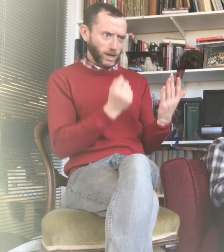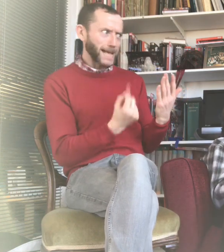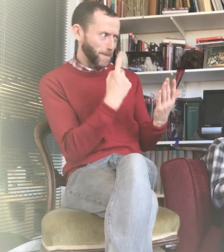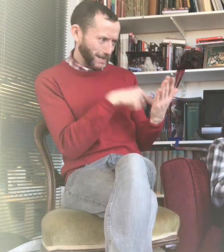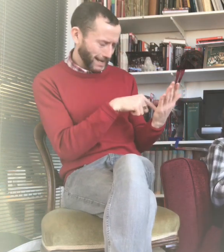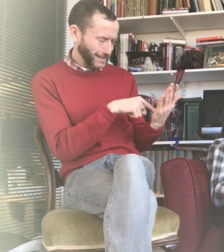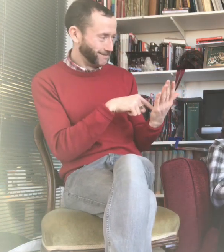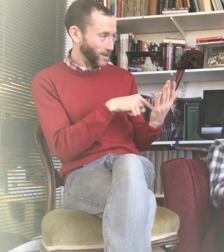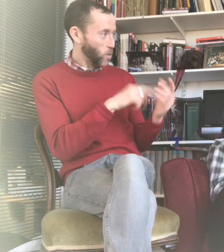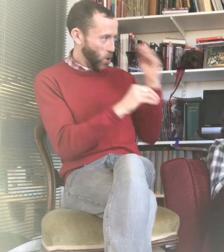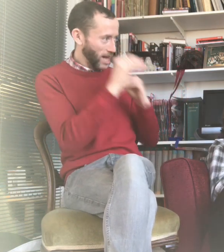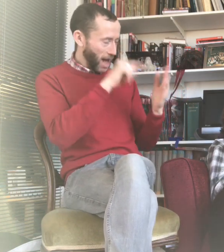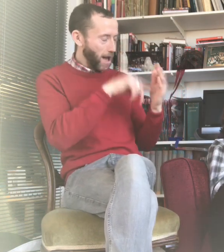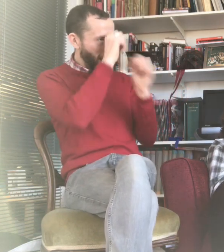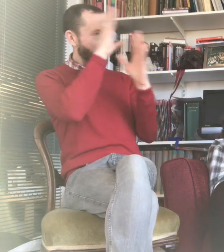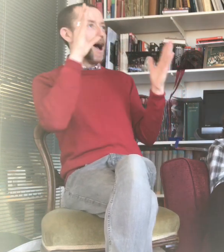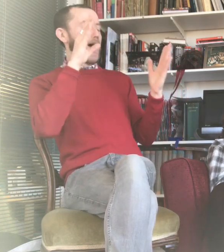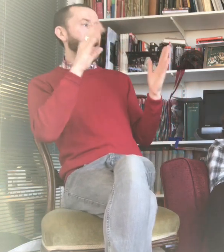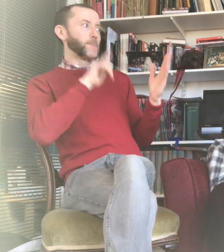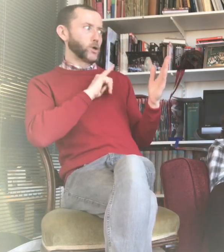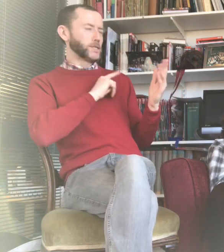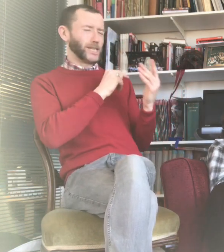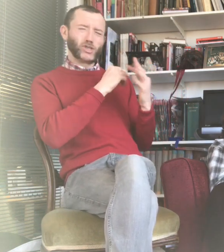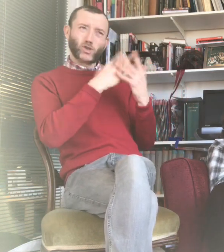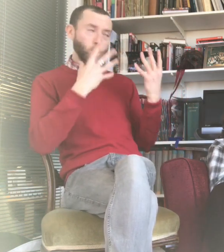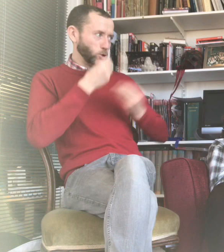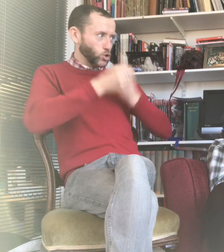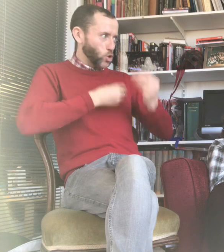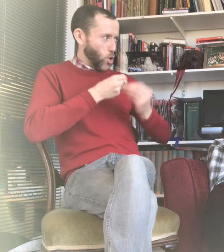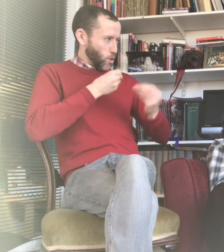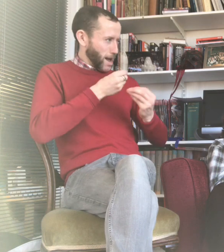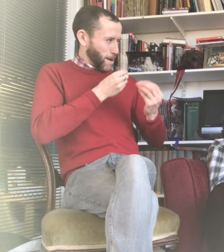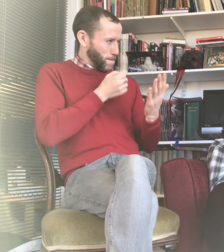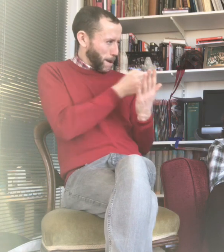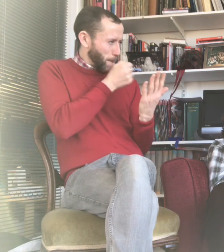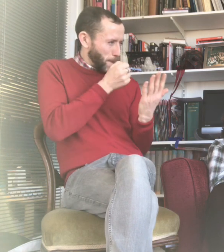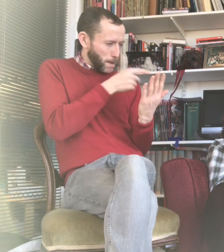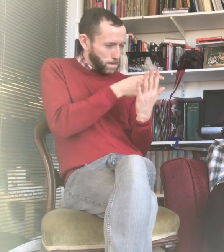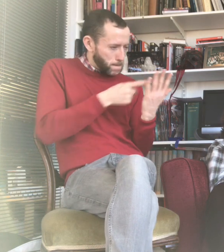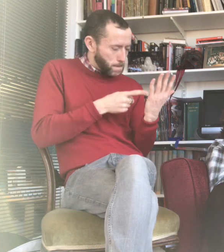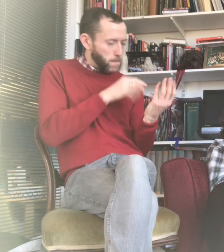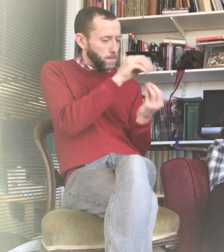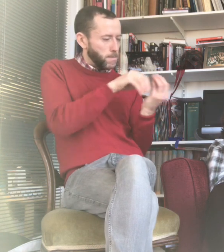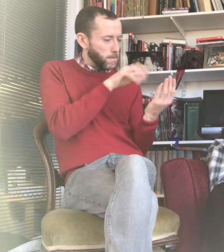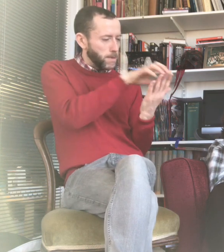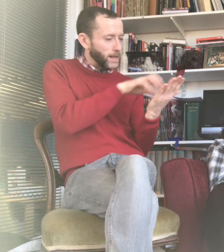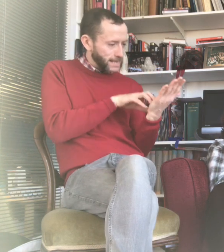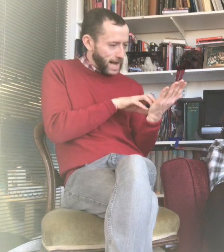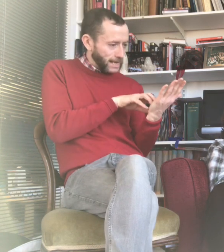Because there is a lot of story to pack in. Then to really